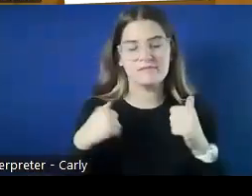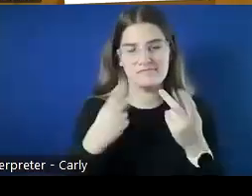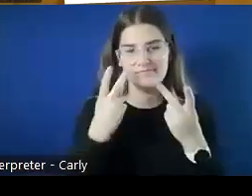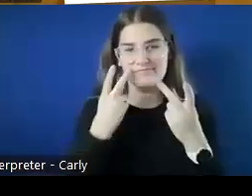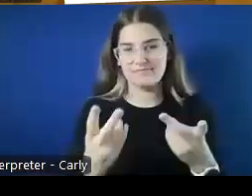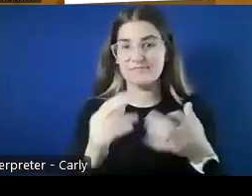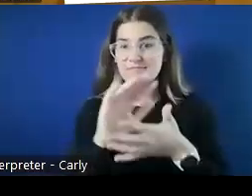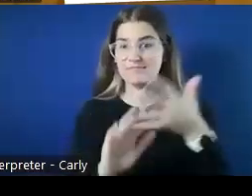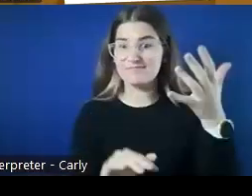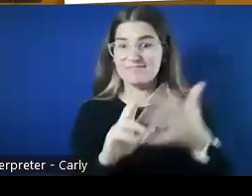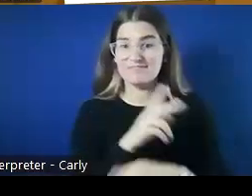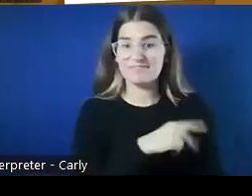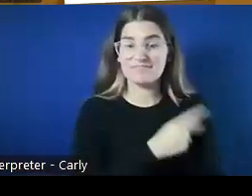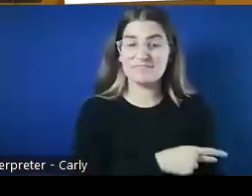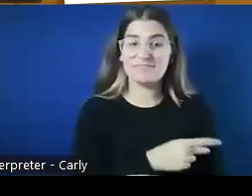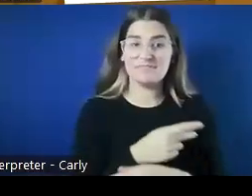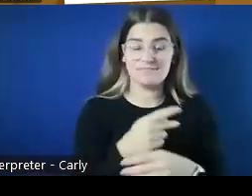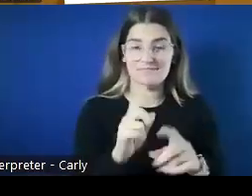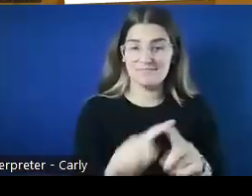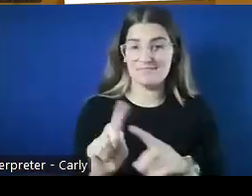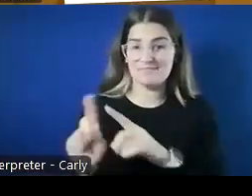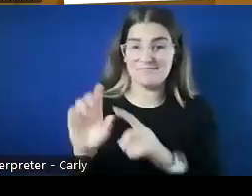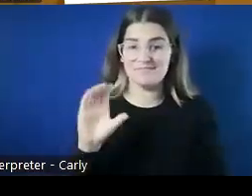patients from counties that have been one and two hours